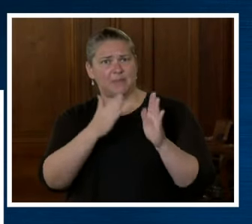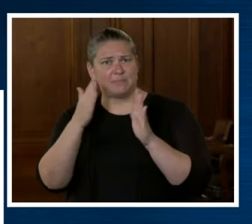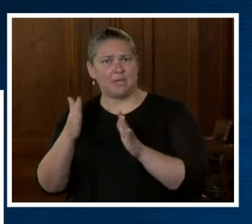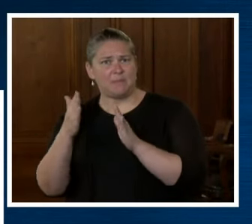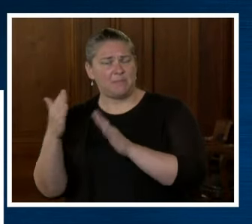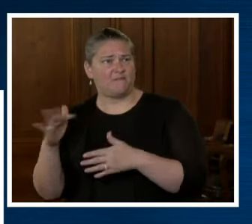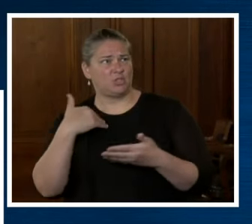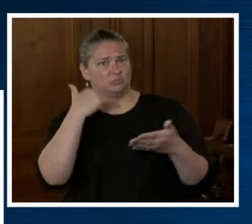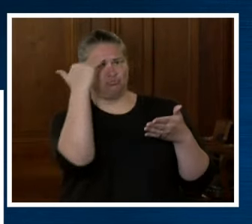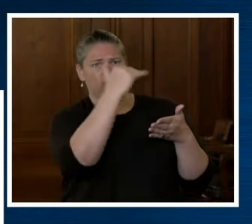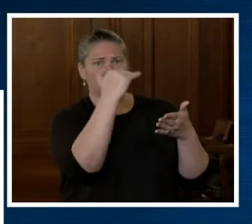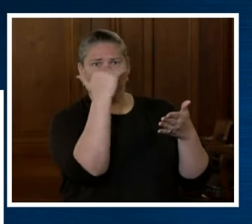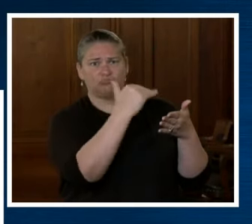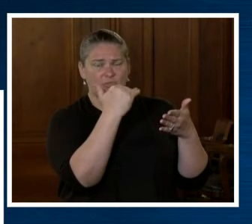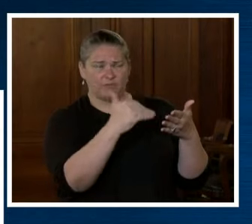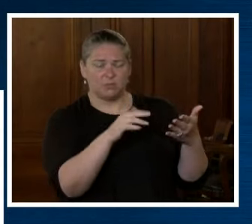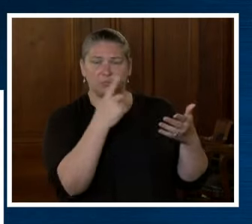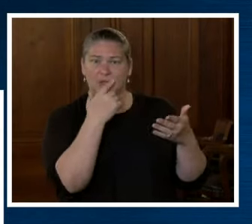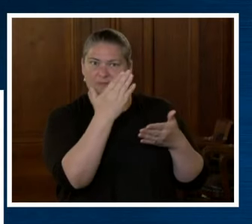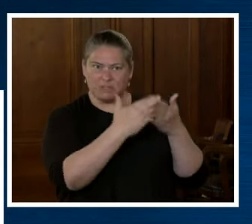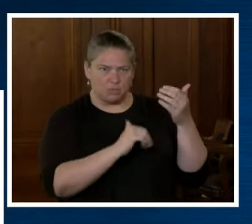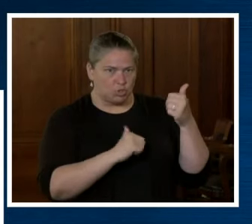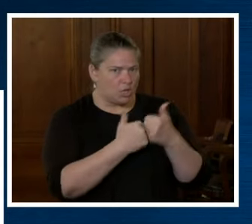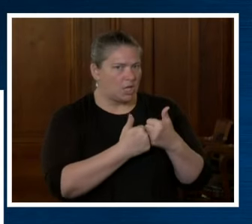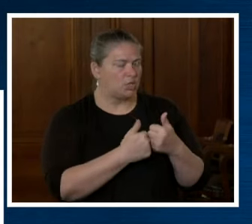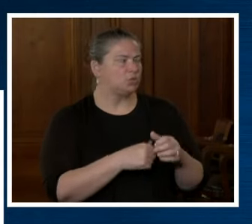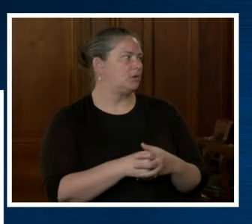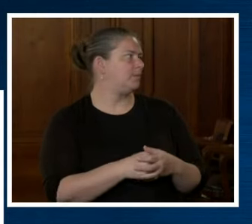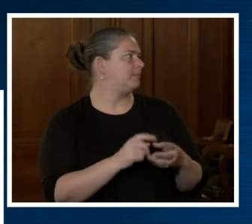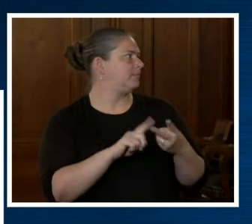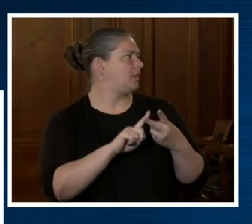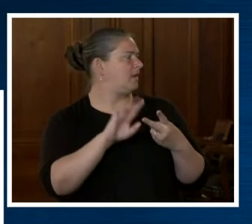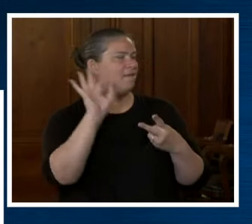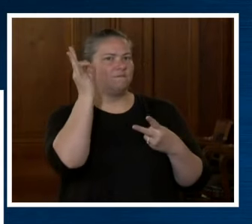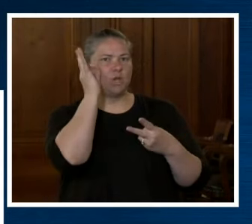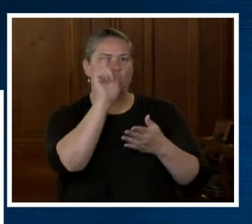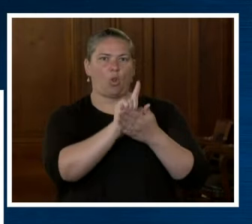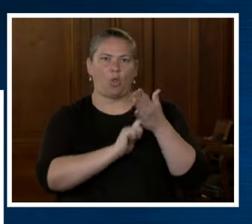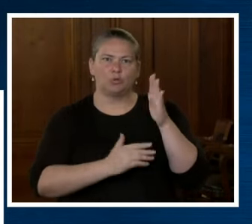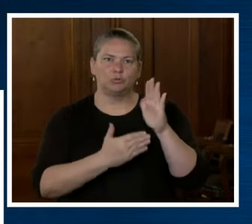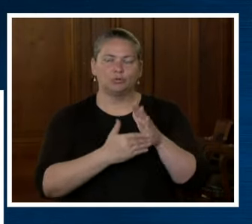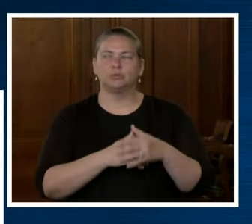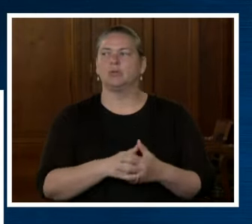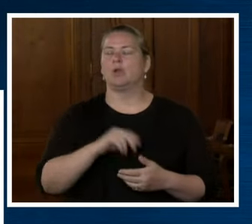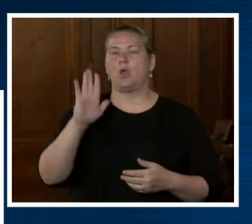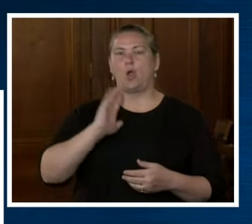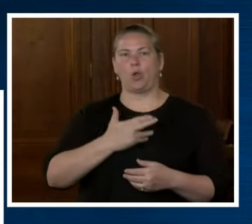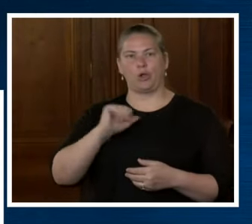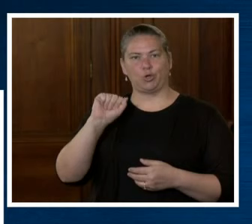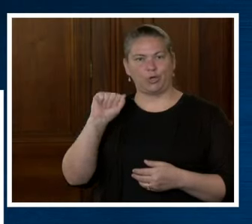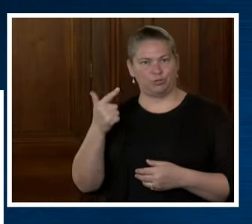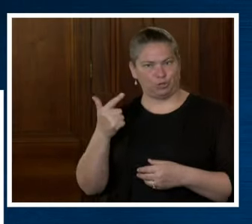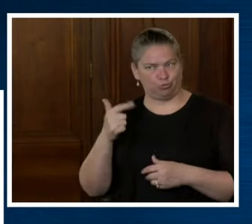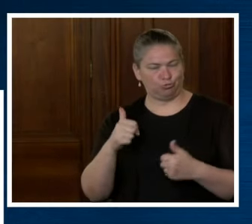THE STEPS THAT WE'VE TAKEN AND RESOLVE EACH AND EVERY LAWSUIT THAT IS BEEN OUT THERE. REMEMBER, WE DIDN'T TAKE THESE